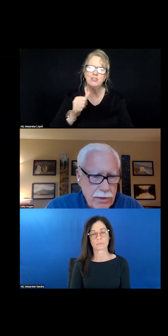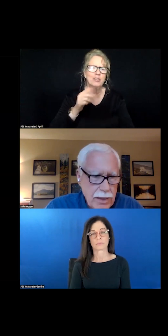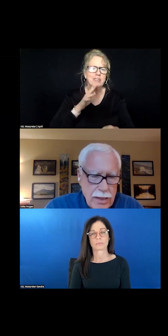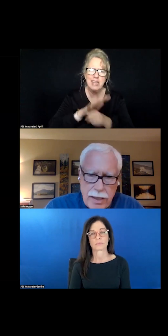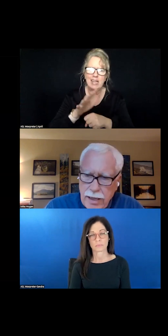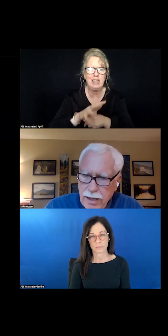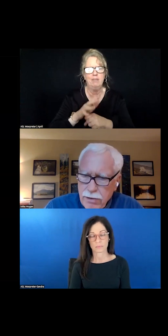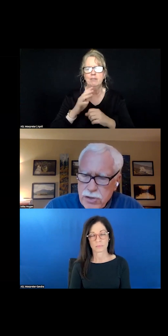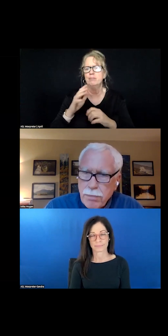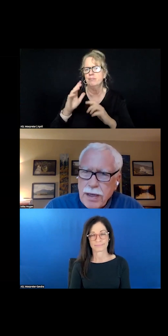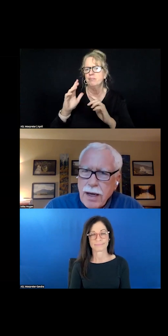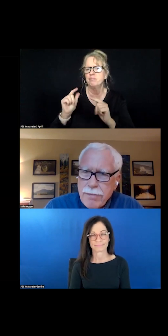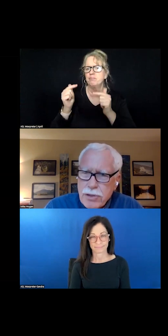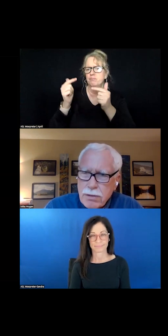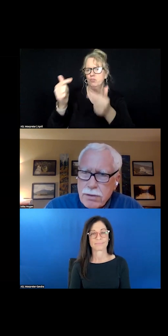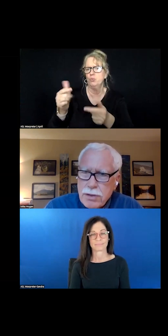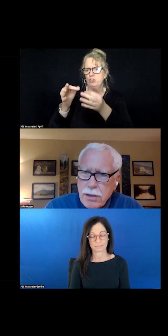THERE ARE BIG OBSTACLES.